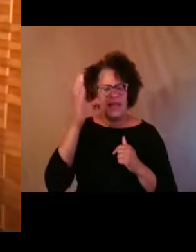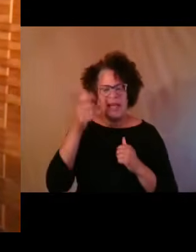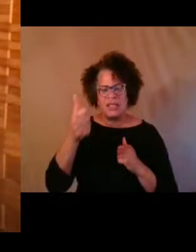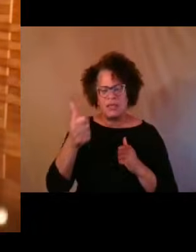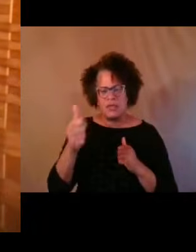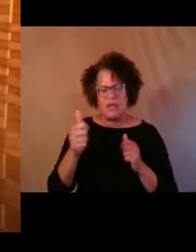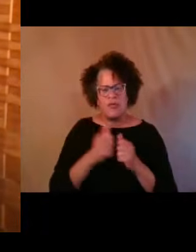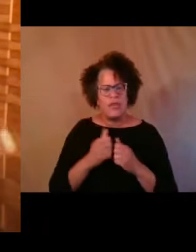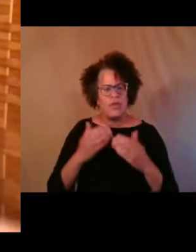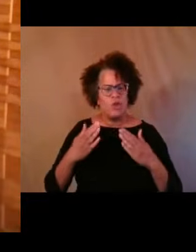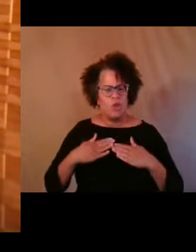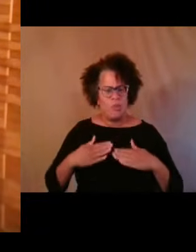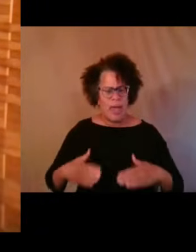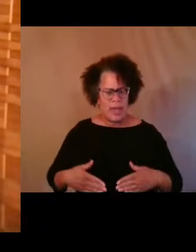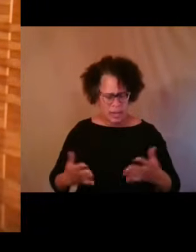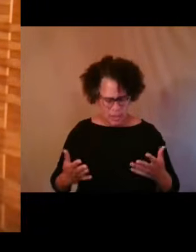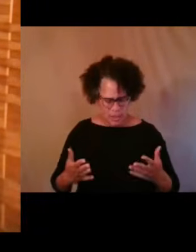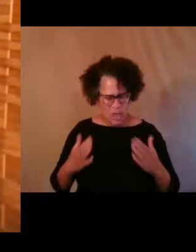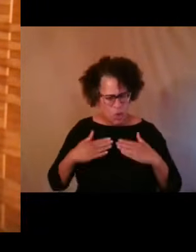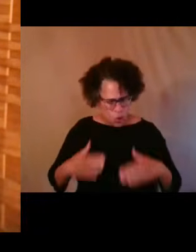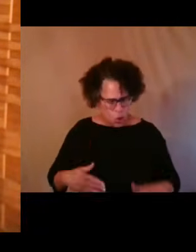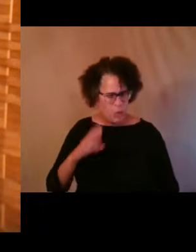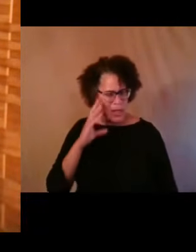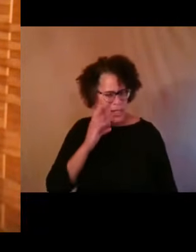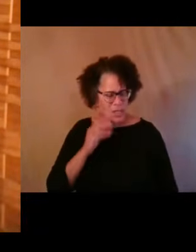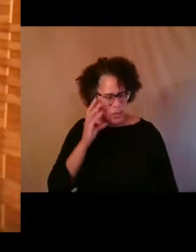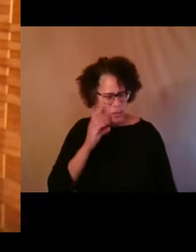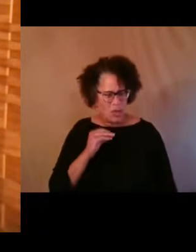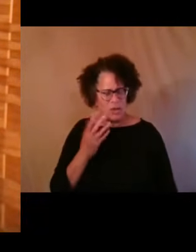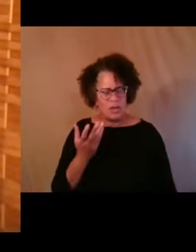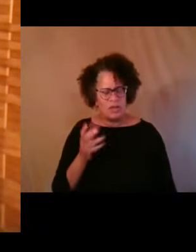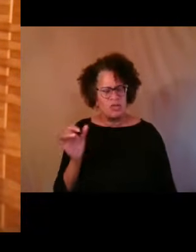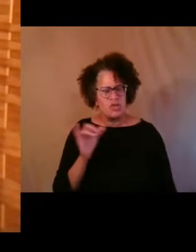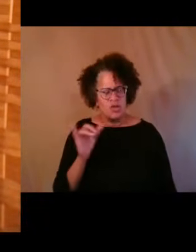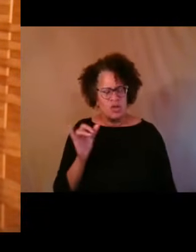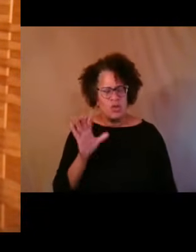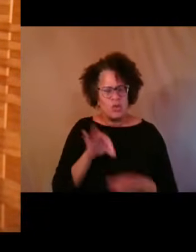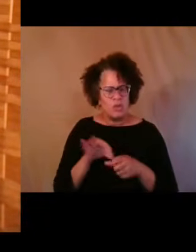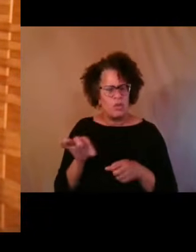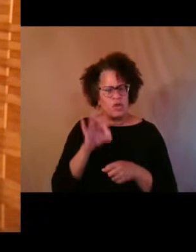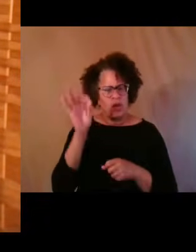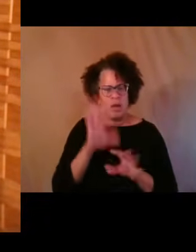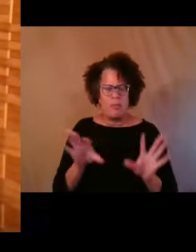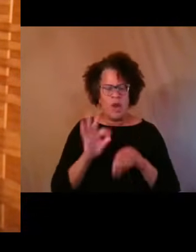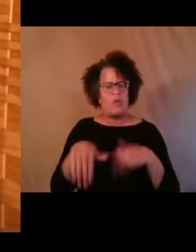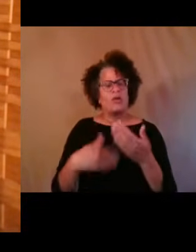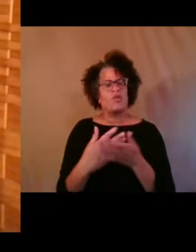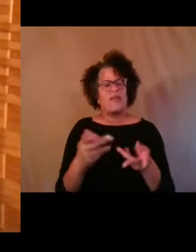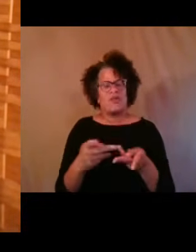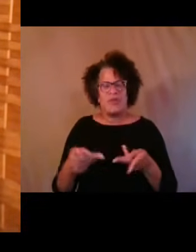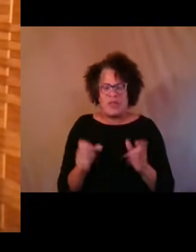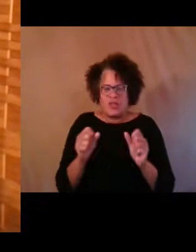and that humanness experience in spirituality, it's that I wanna get to a place where we are able to look at third gender.